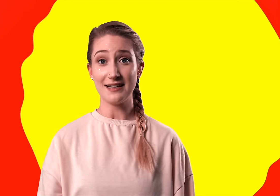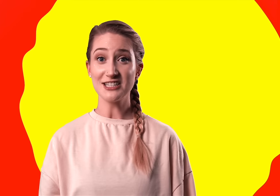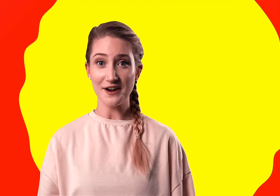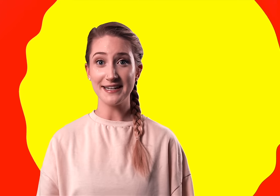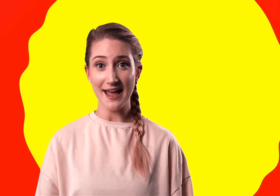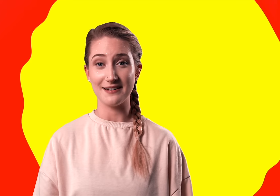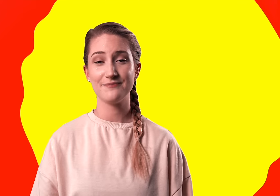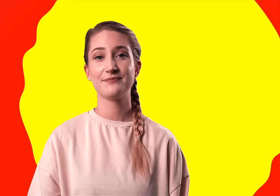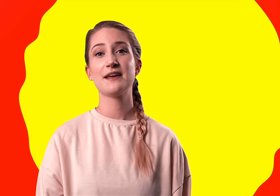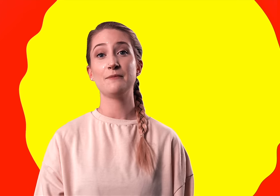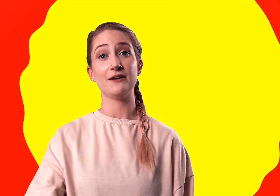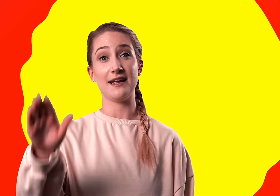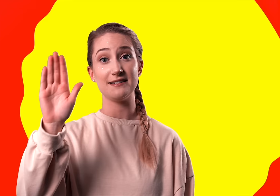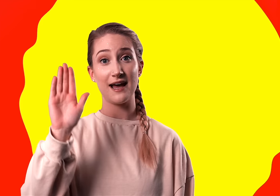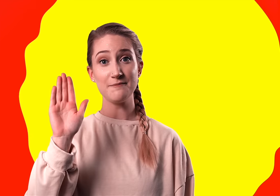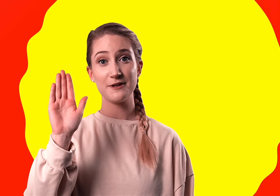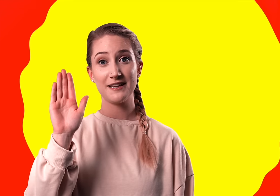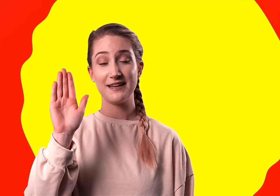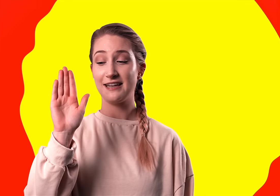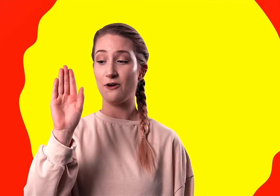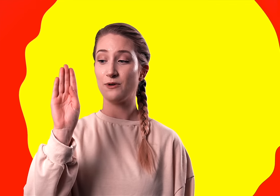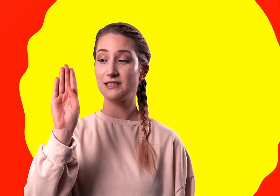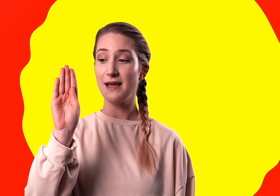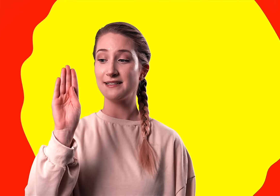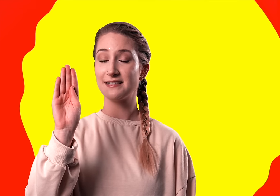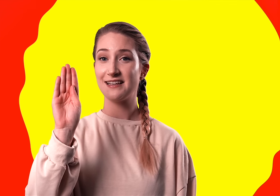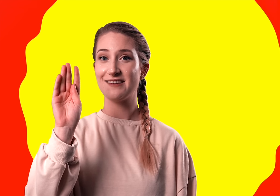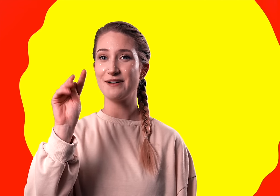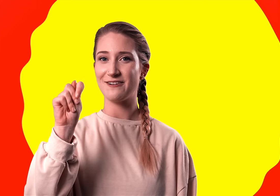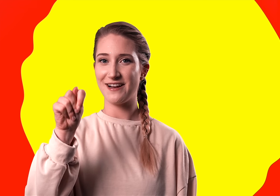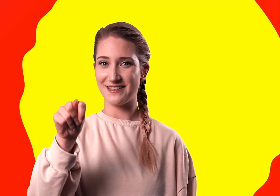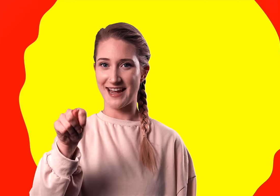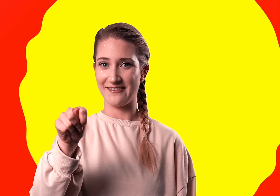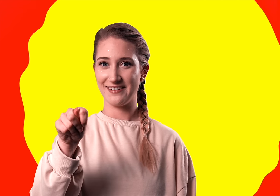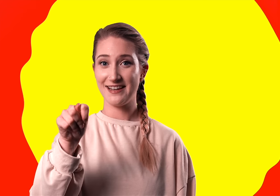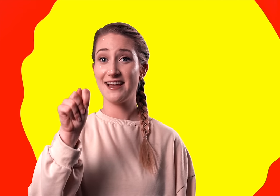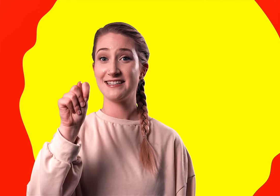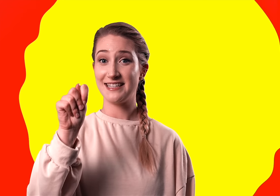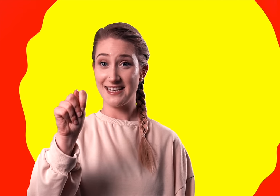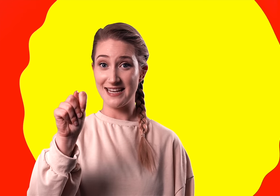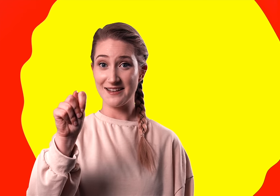Now let's try it again. Put your hand up, count one space, and put your fingers down. T.